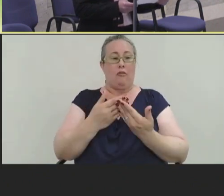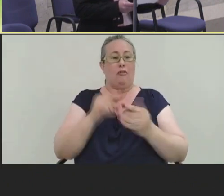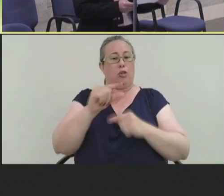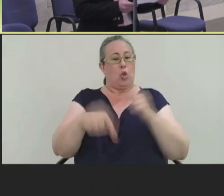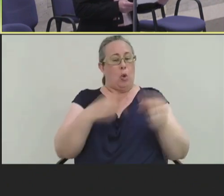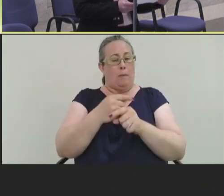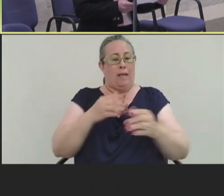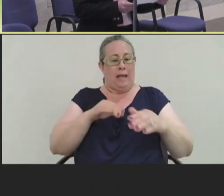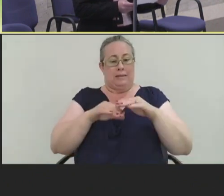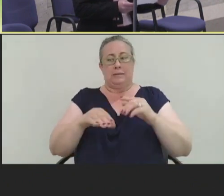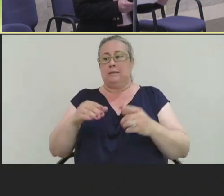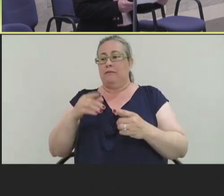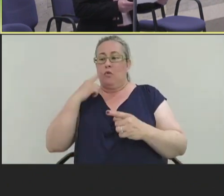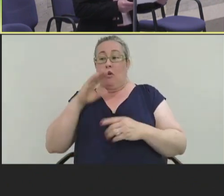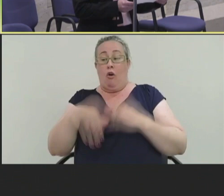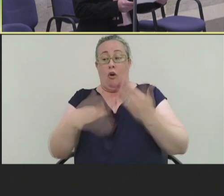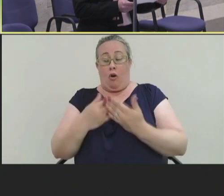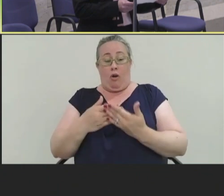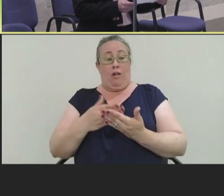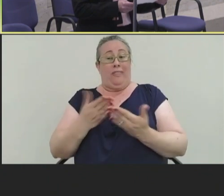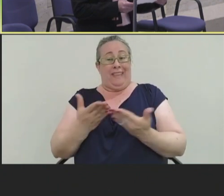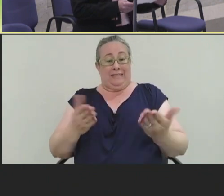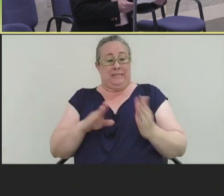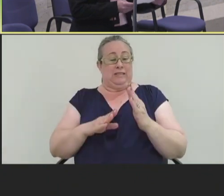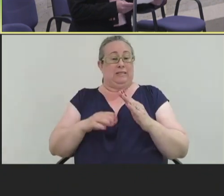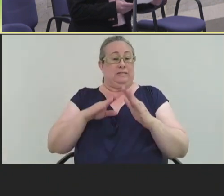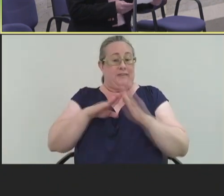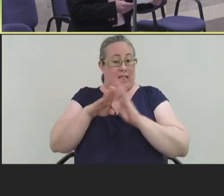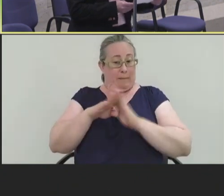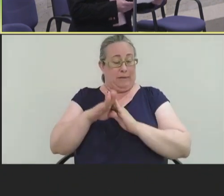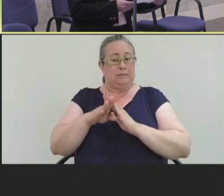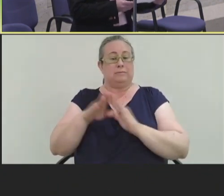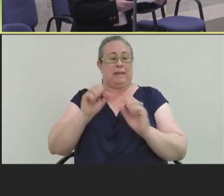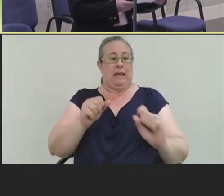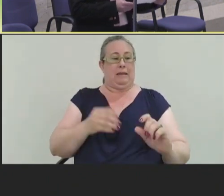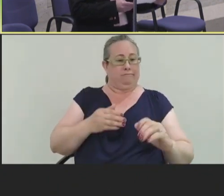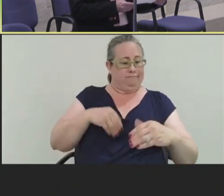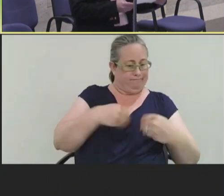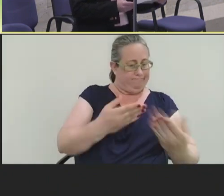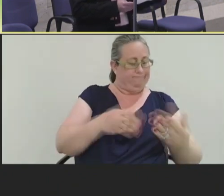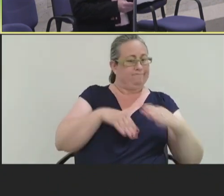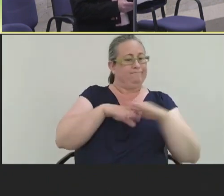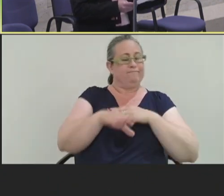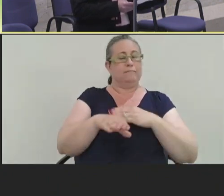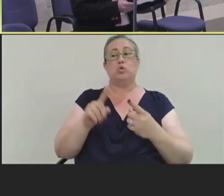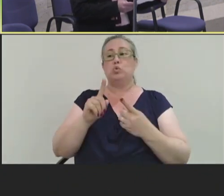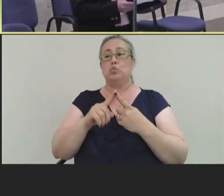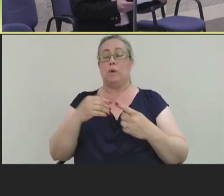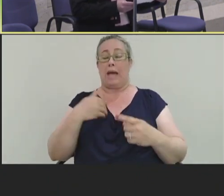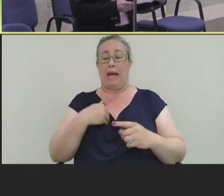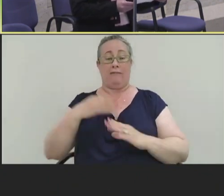under development that ultimately prove to be efficacious. To achieve optimal public health